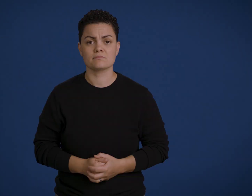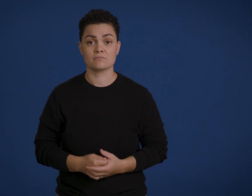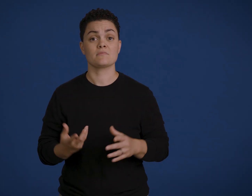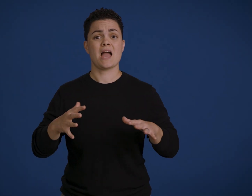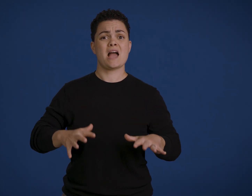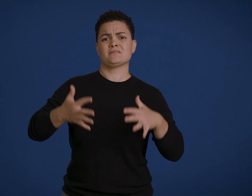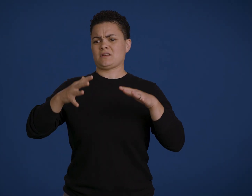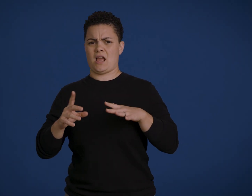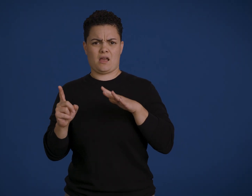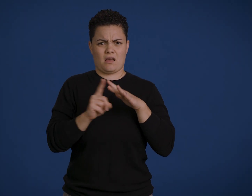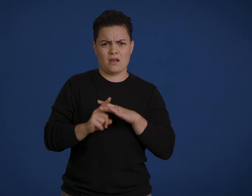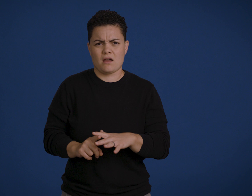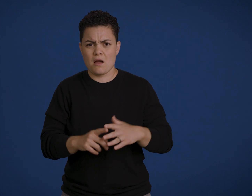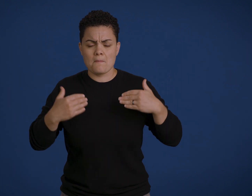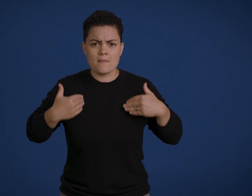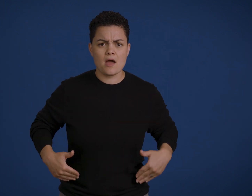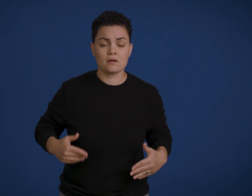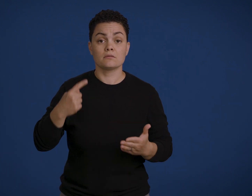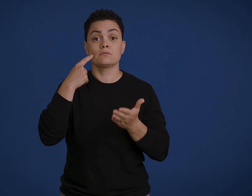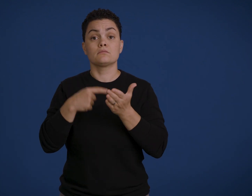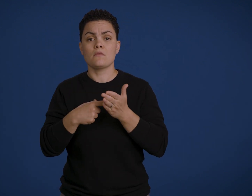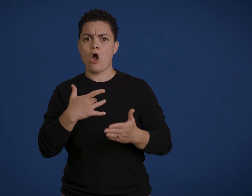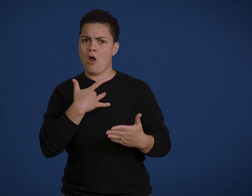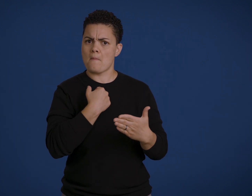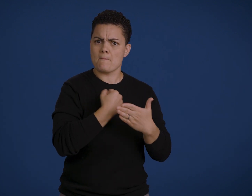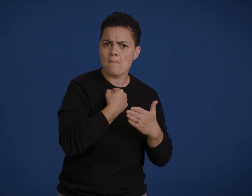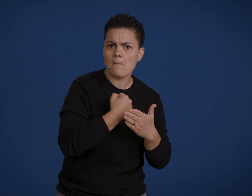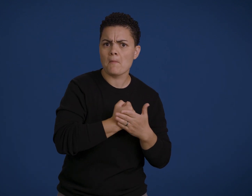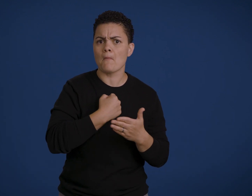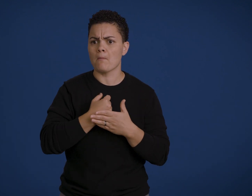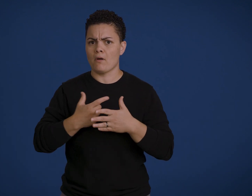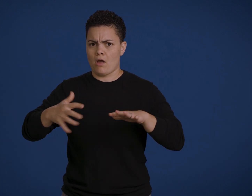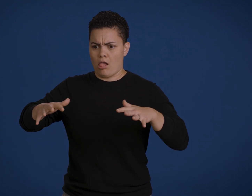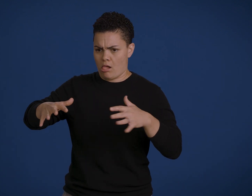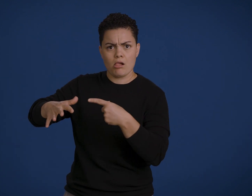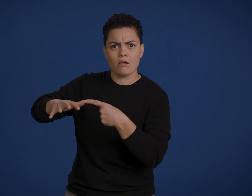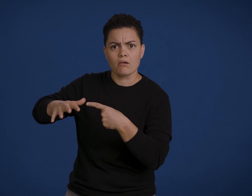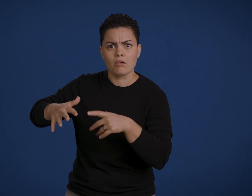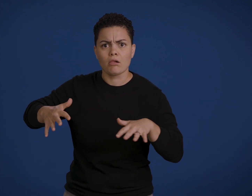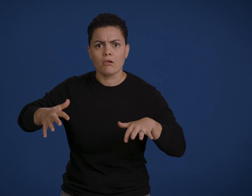Beta-blockers block the physical symptoms of anxiety- like rapid heartbeat and trembling,